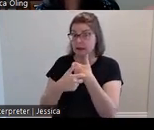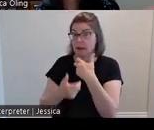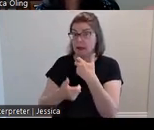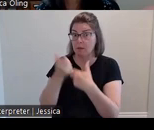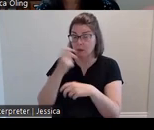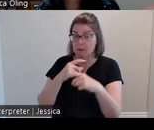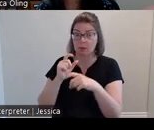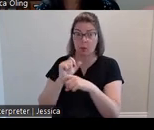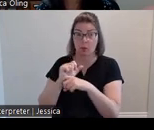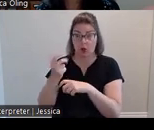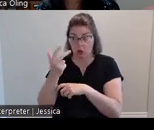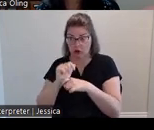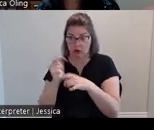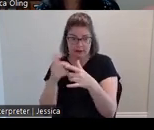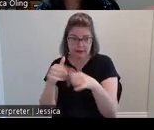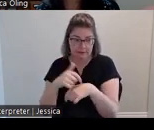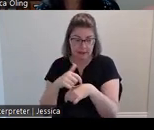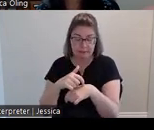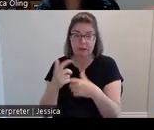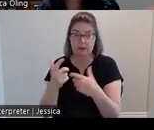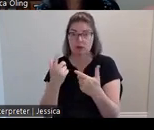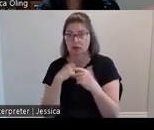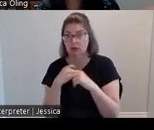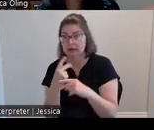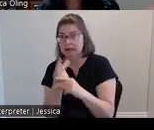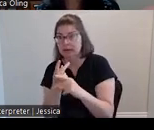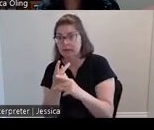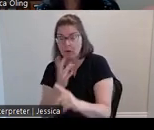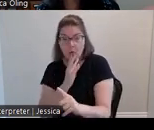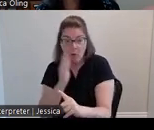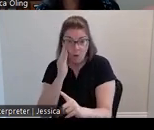and, and trying to take care of their homes and everything, what could be better?